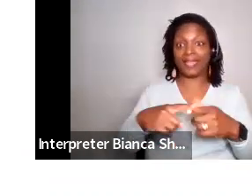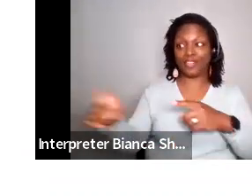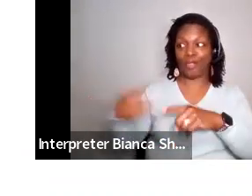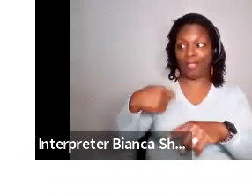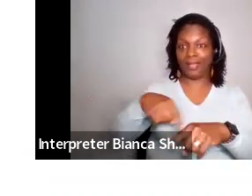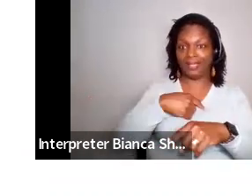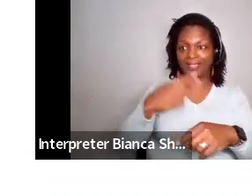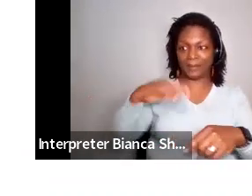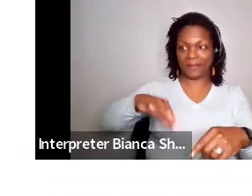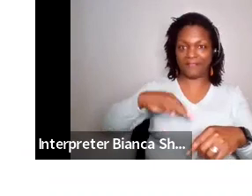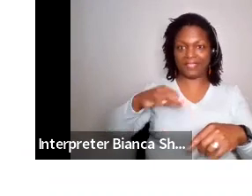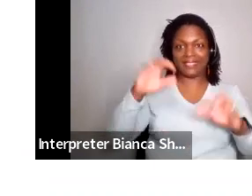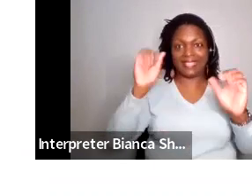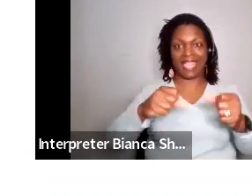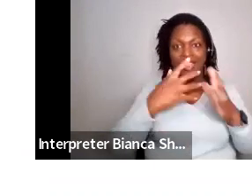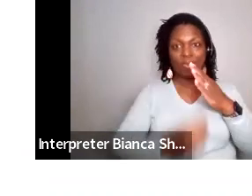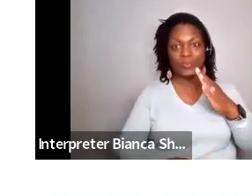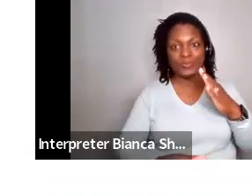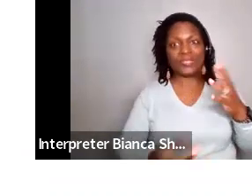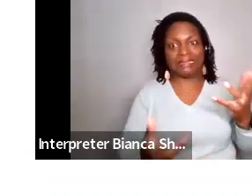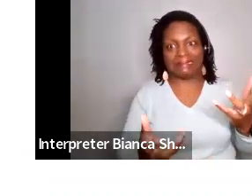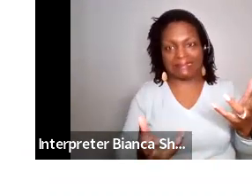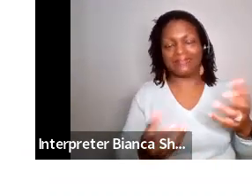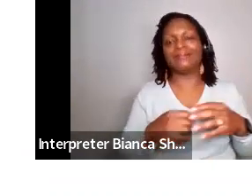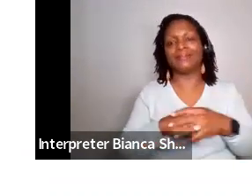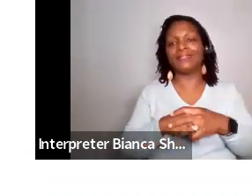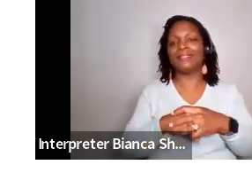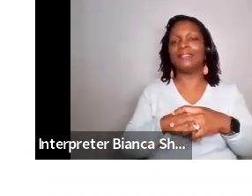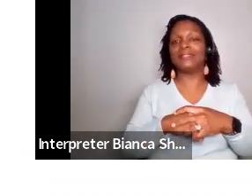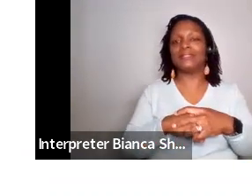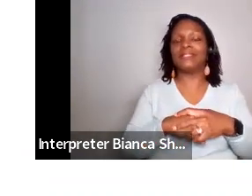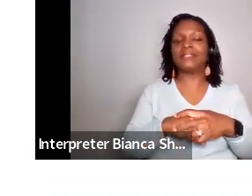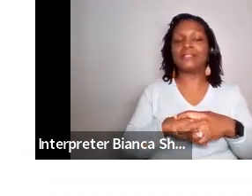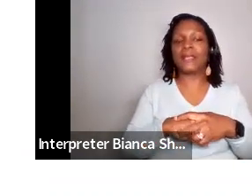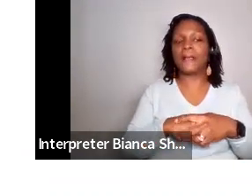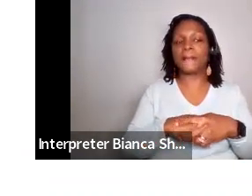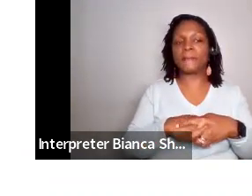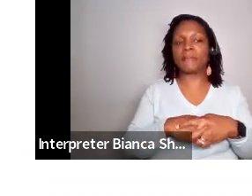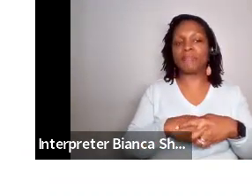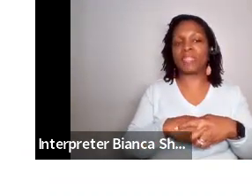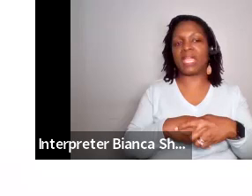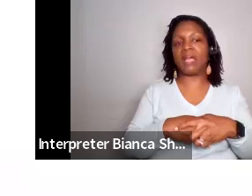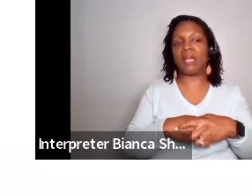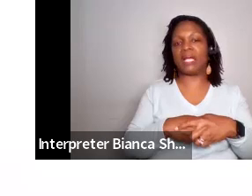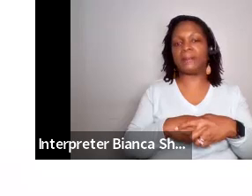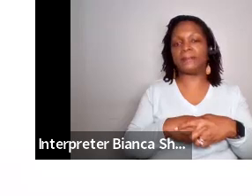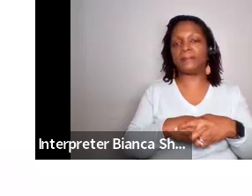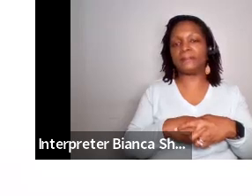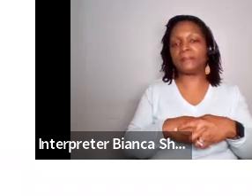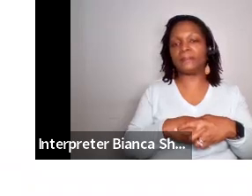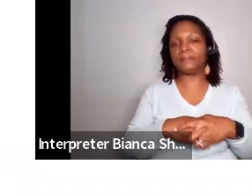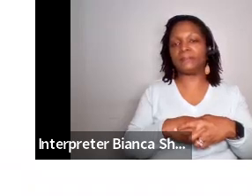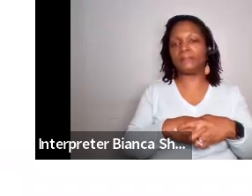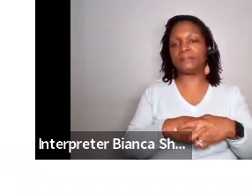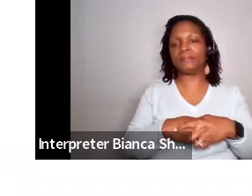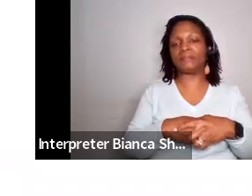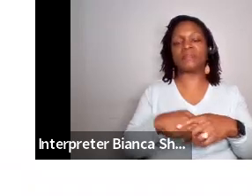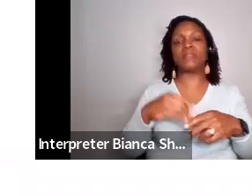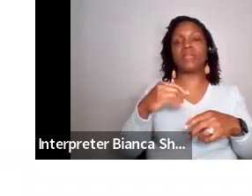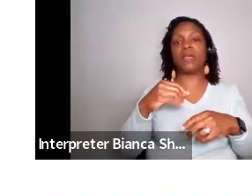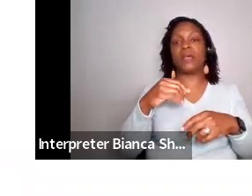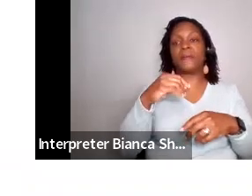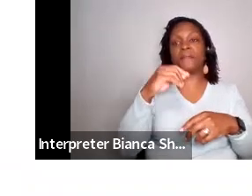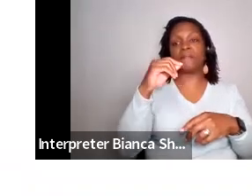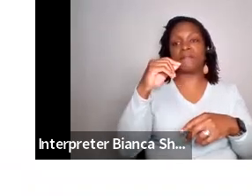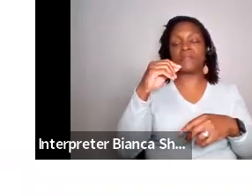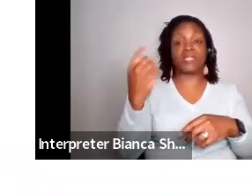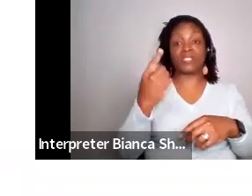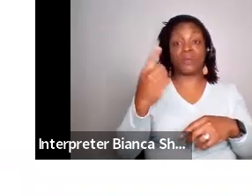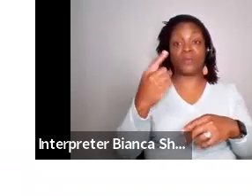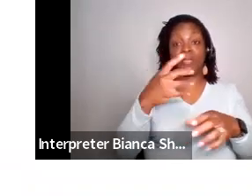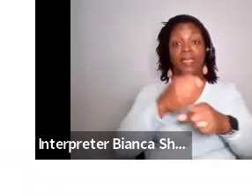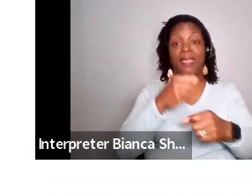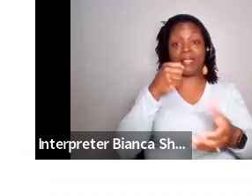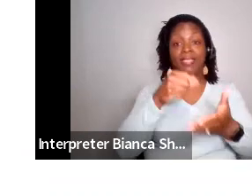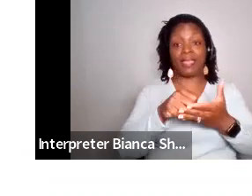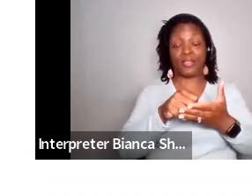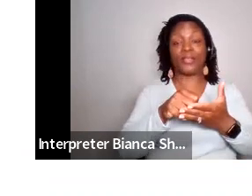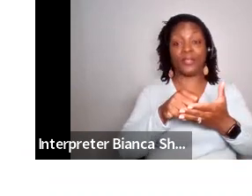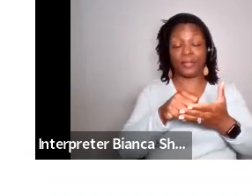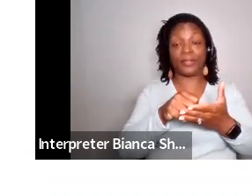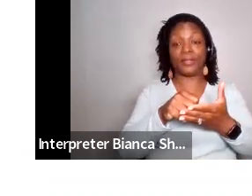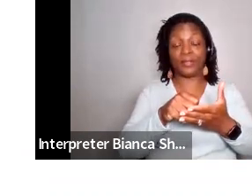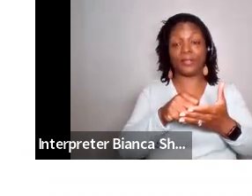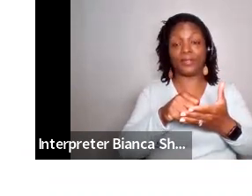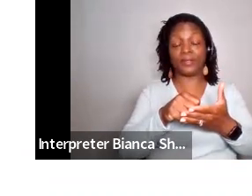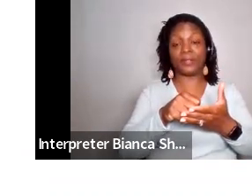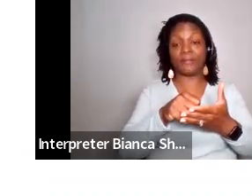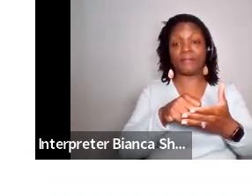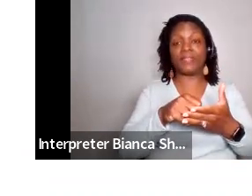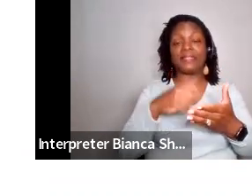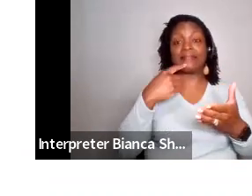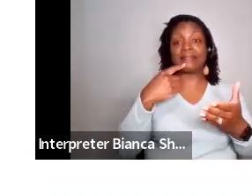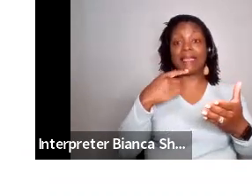So actually got. You know, that this call was made by by someone who received an overpayment notice, and they talked to a colleague, and that colleague had been working with me for a year on his own case.